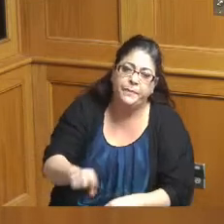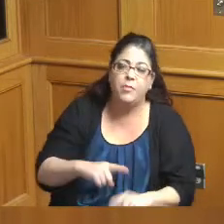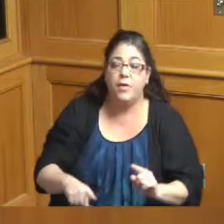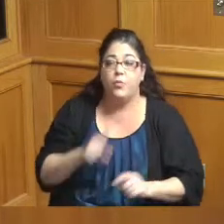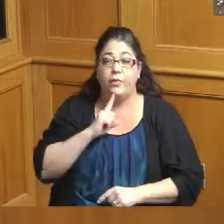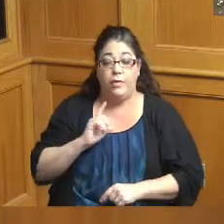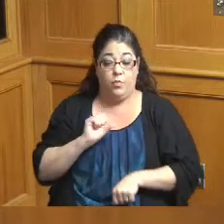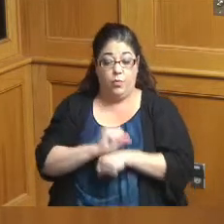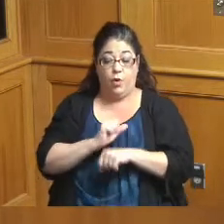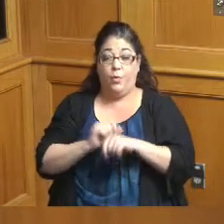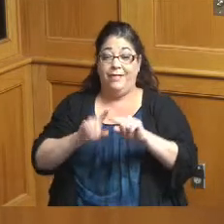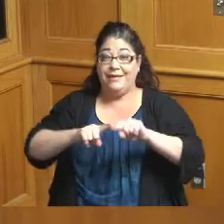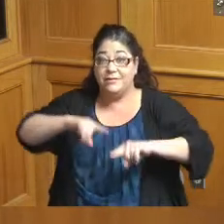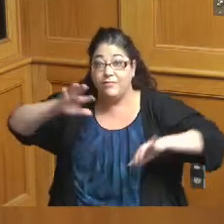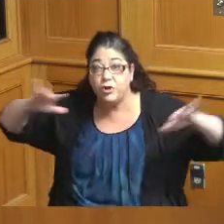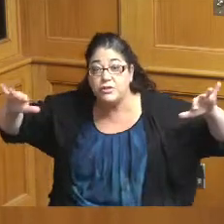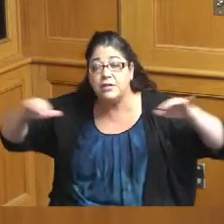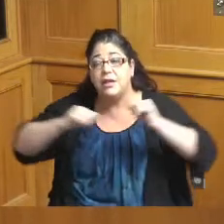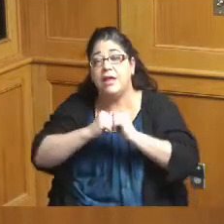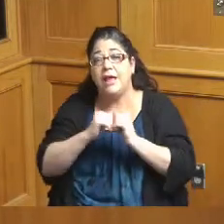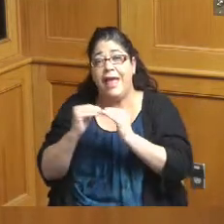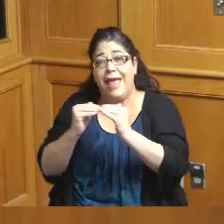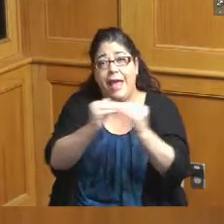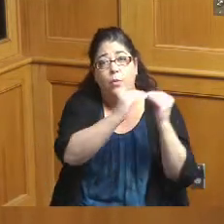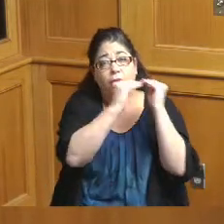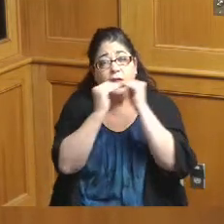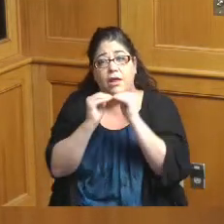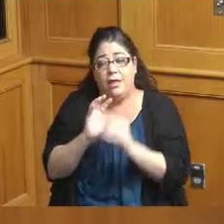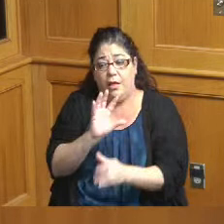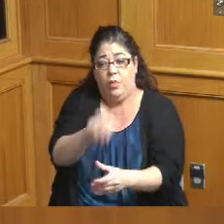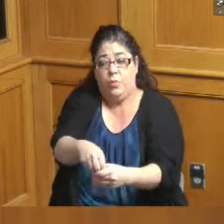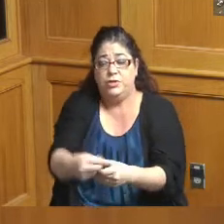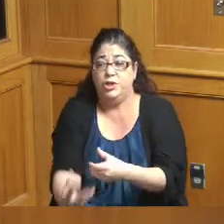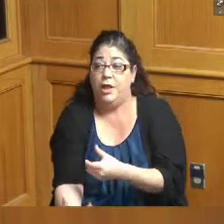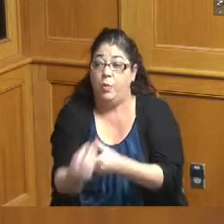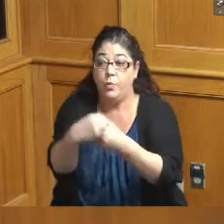done with our diversity Equity inclusion team to make sure that we are engaging staff and getting